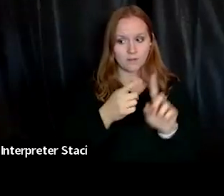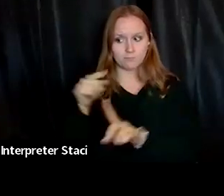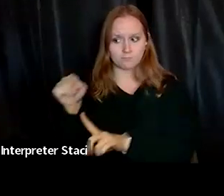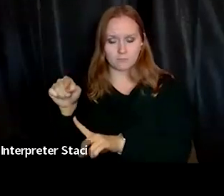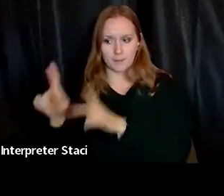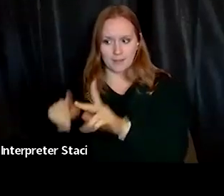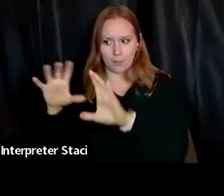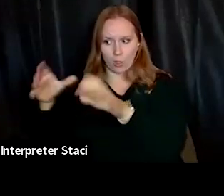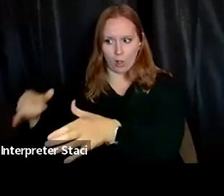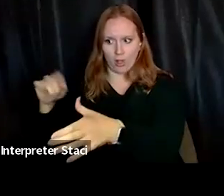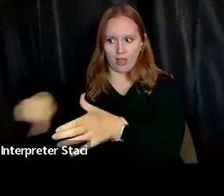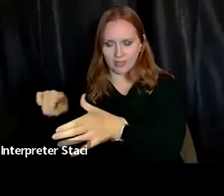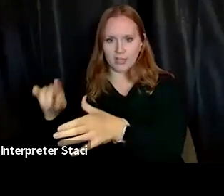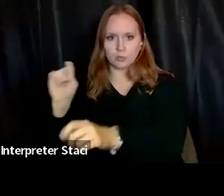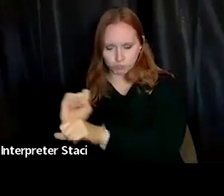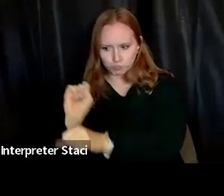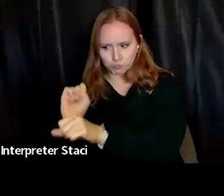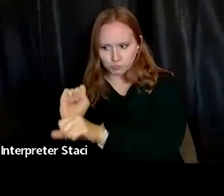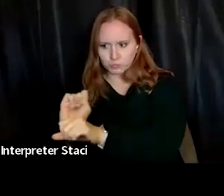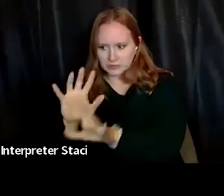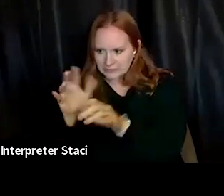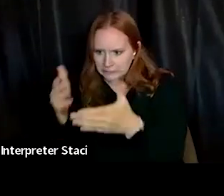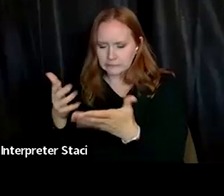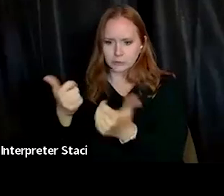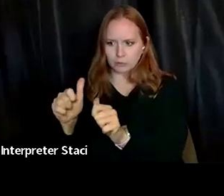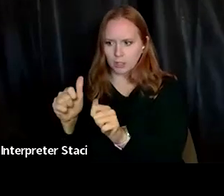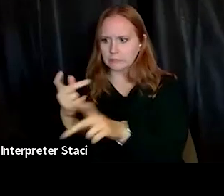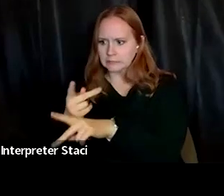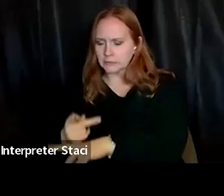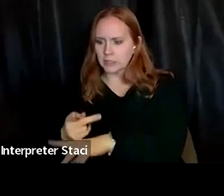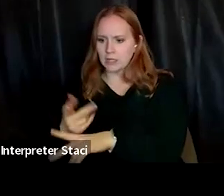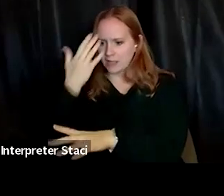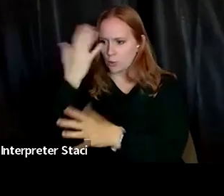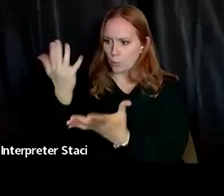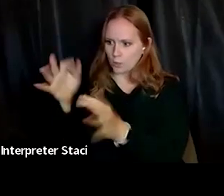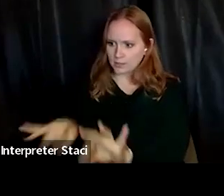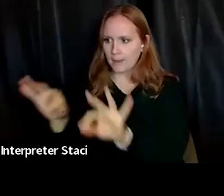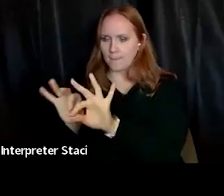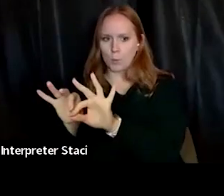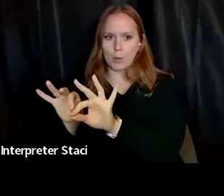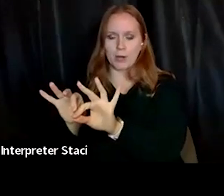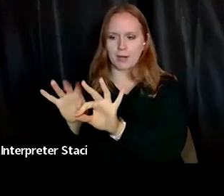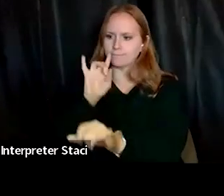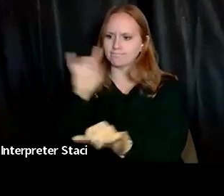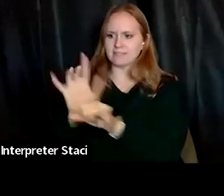on the ground doing the work in terms of knowing what's important, in terms of knowing, hey, yes we should dedicate funding